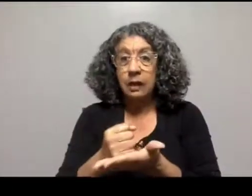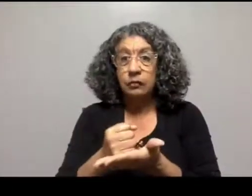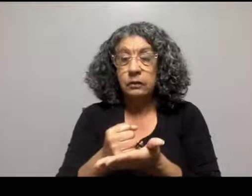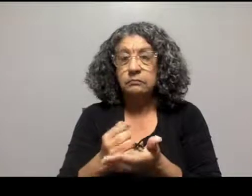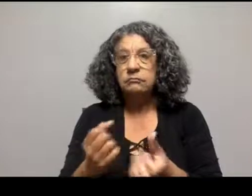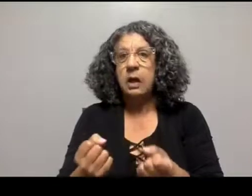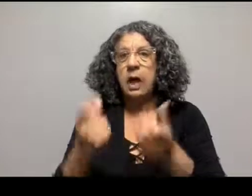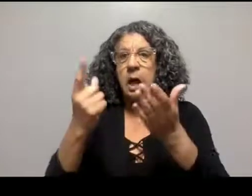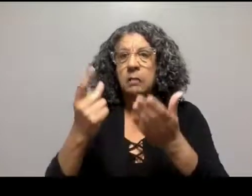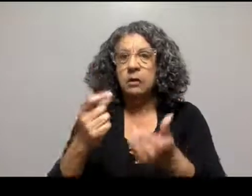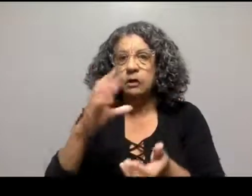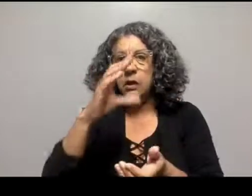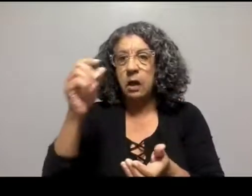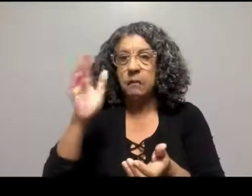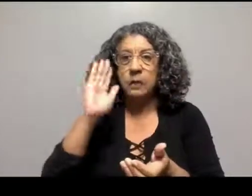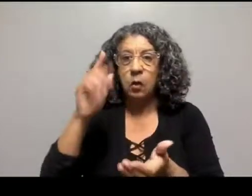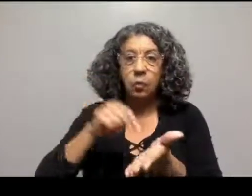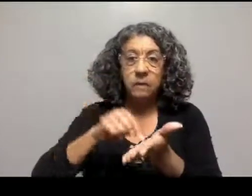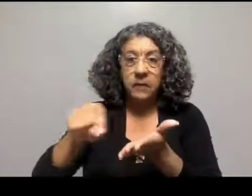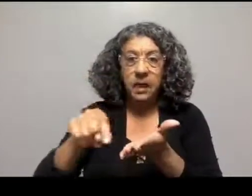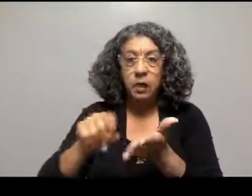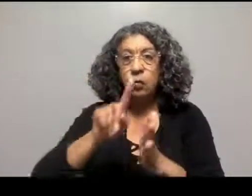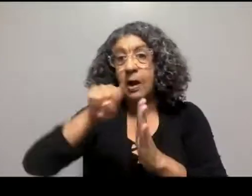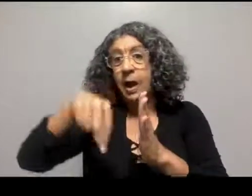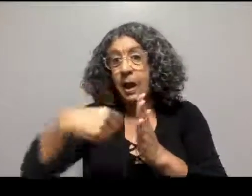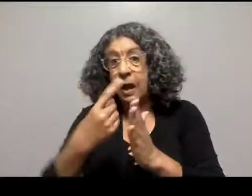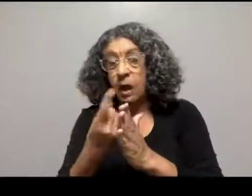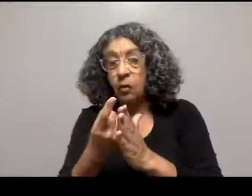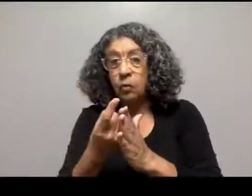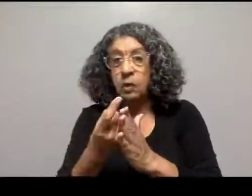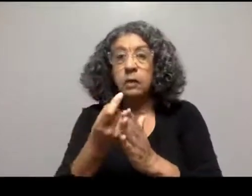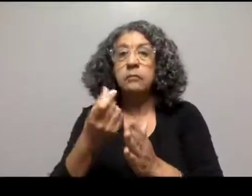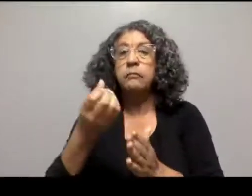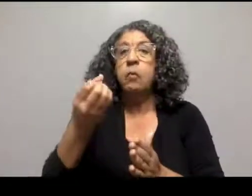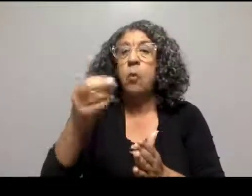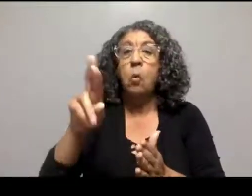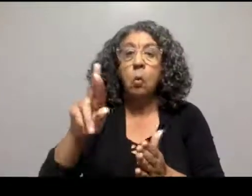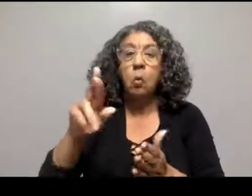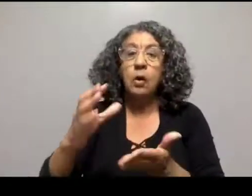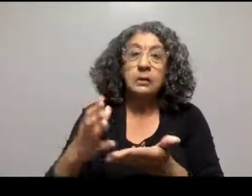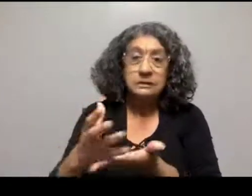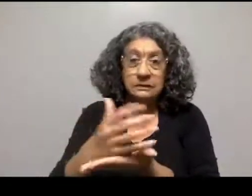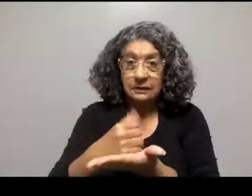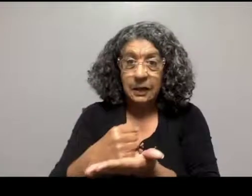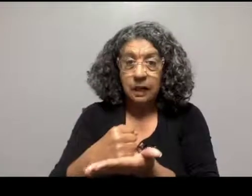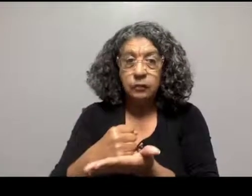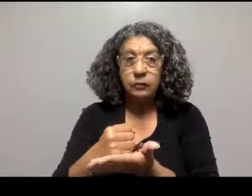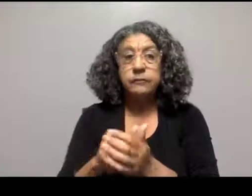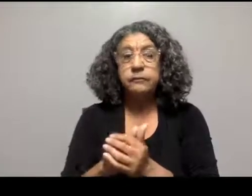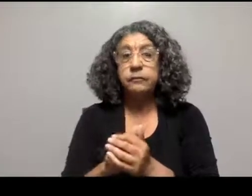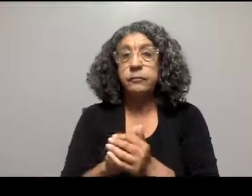your salary, how much the company will pay you either per hour or the salary,